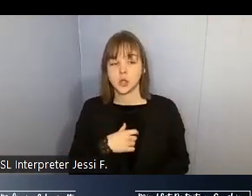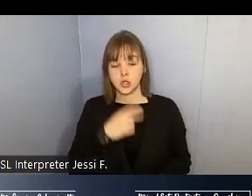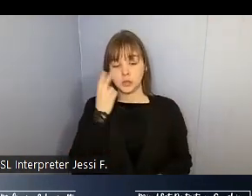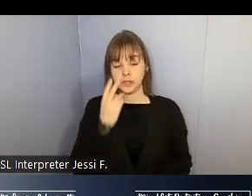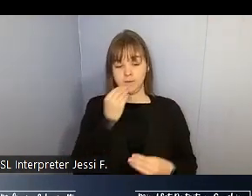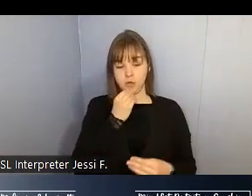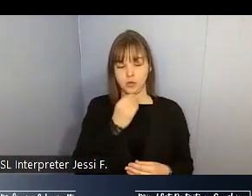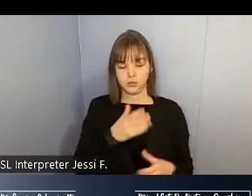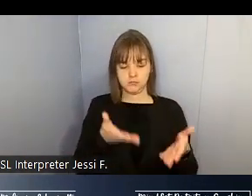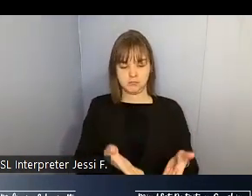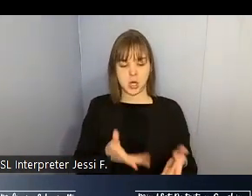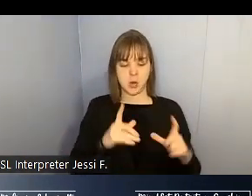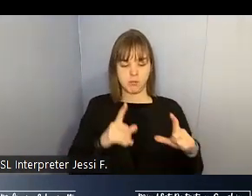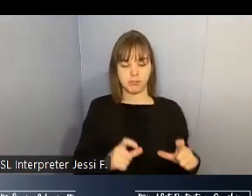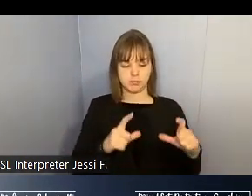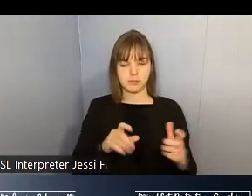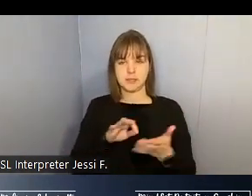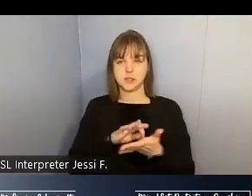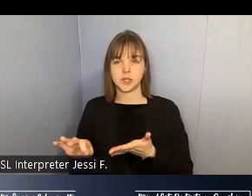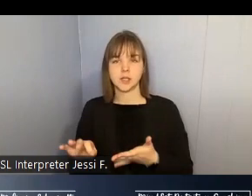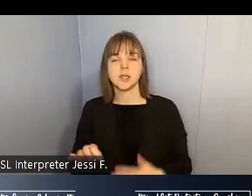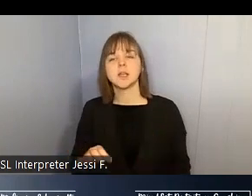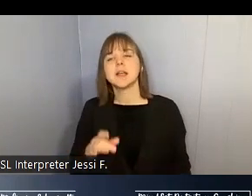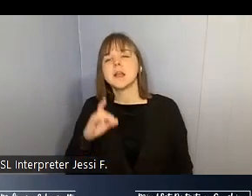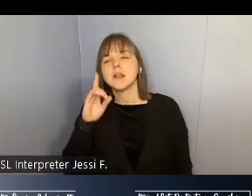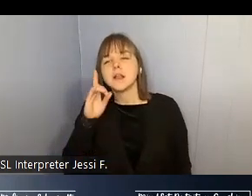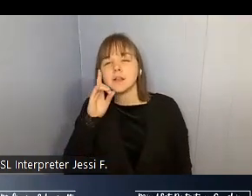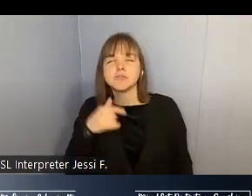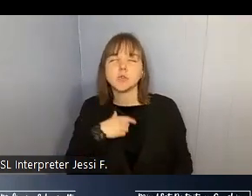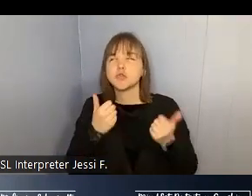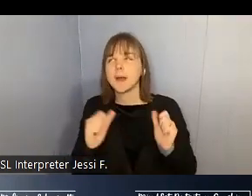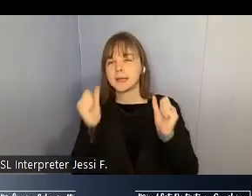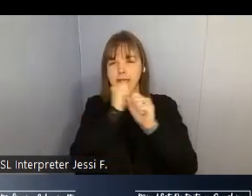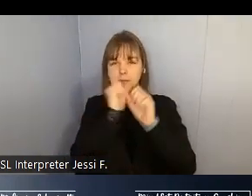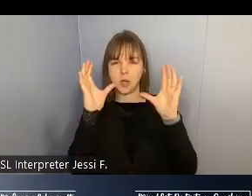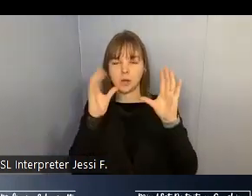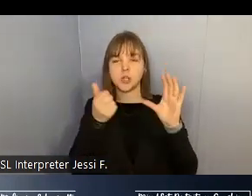Again, think of yourself as your own research study. You're an n of 1. You're your own Guinea pig.